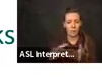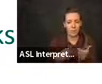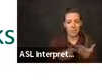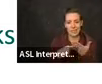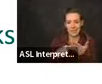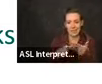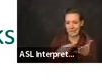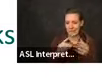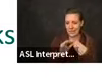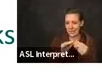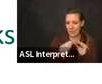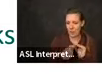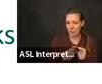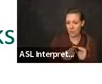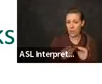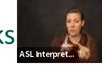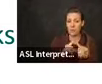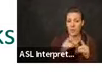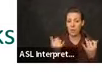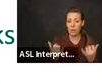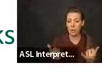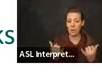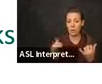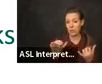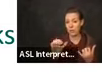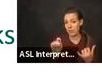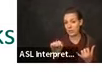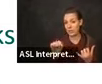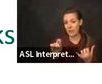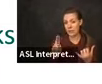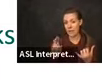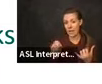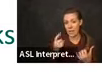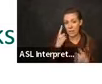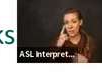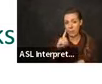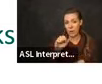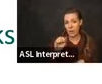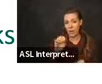But looking at our current status on the Abajo metrics for lifting the indoor Max